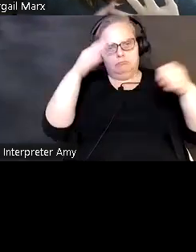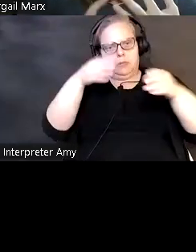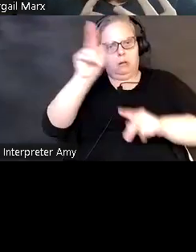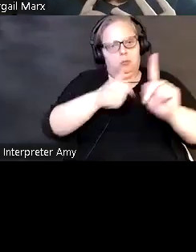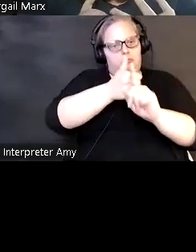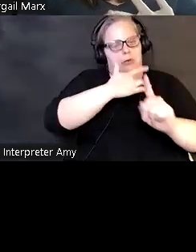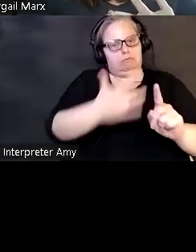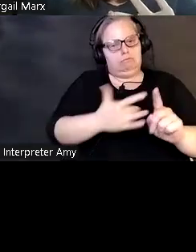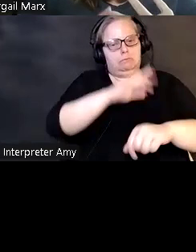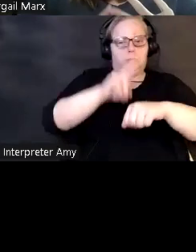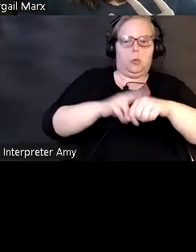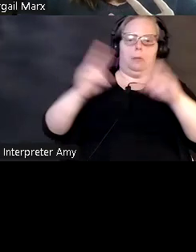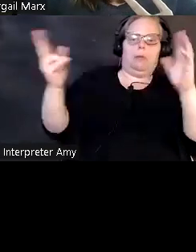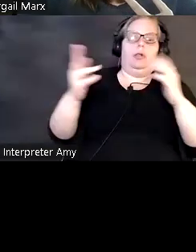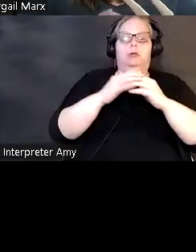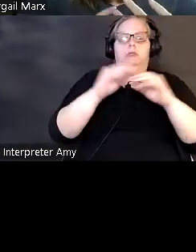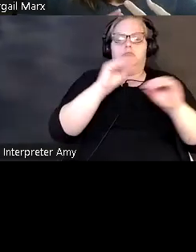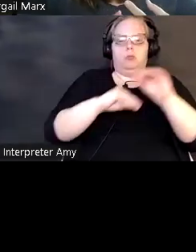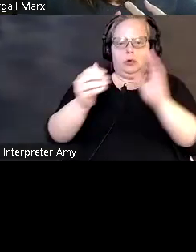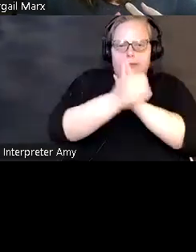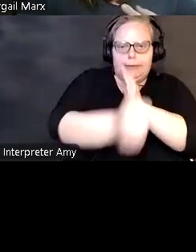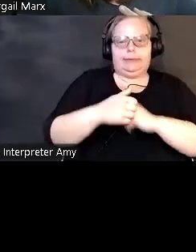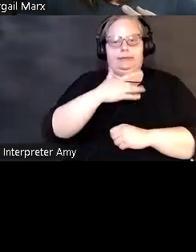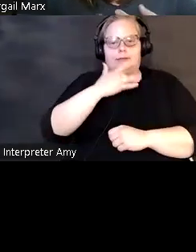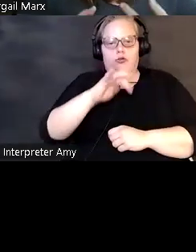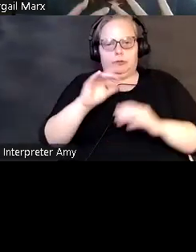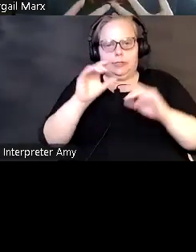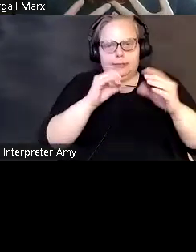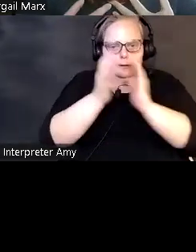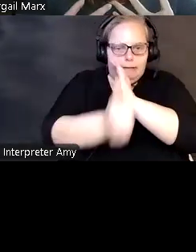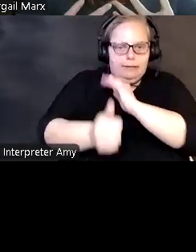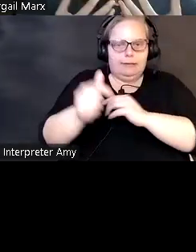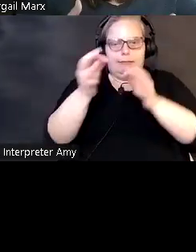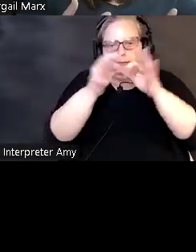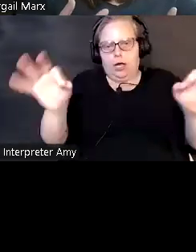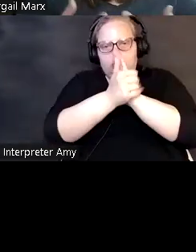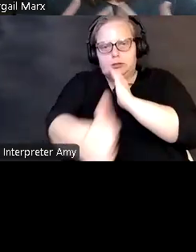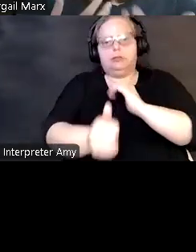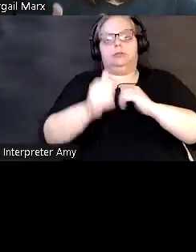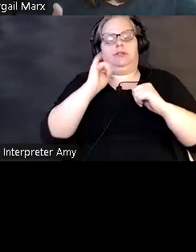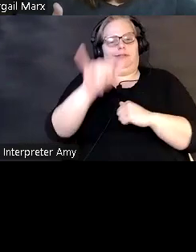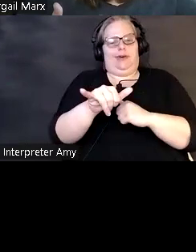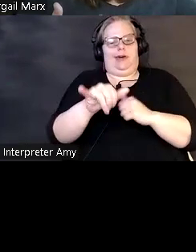sensory skills, often typical language skills, so being able to participate in and respond to